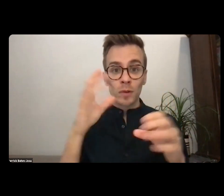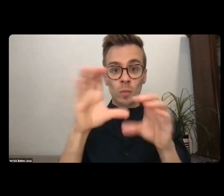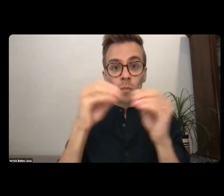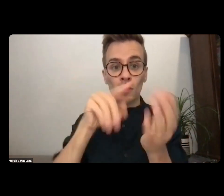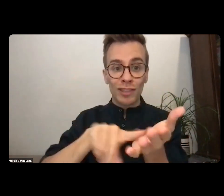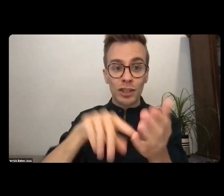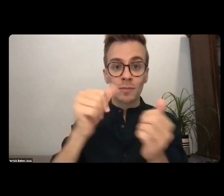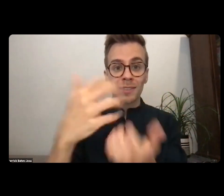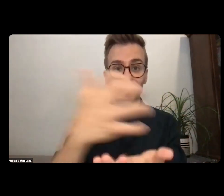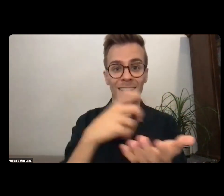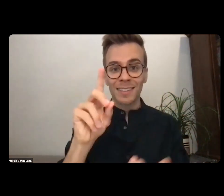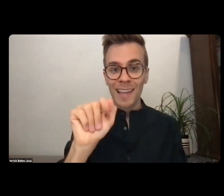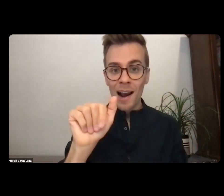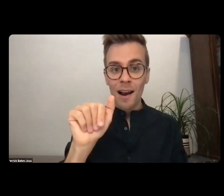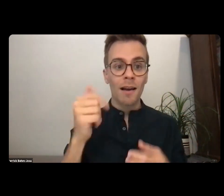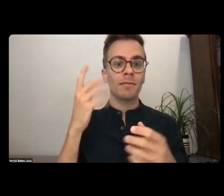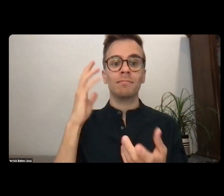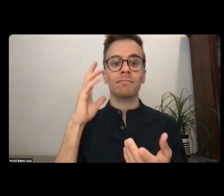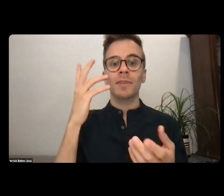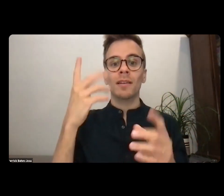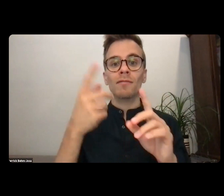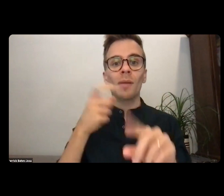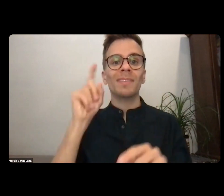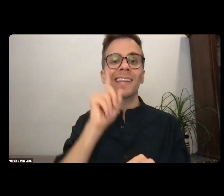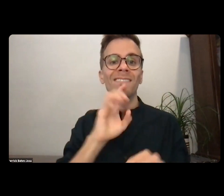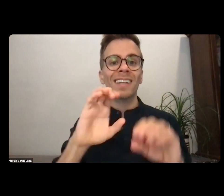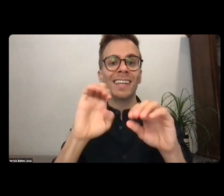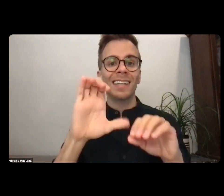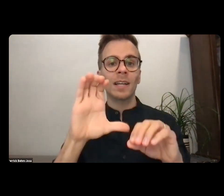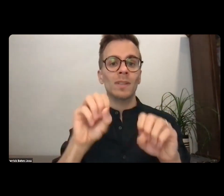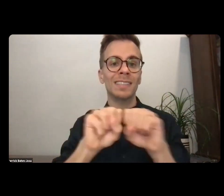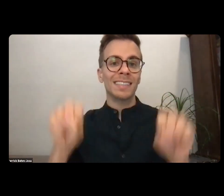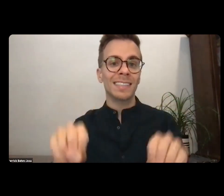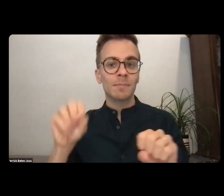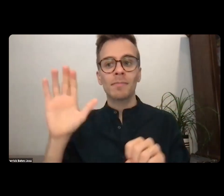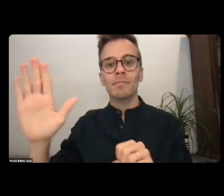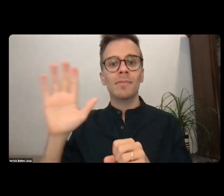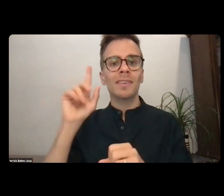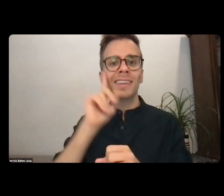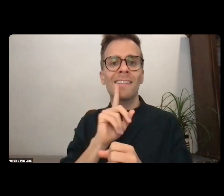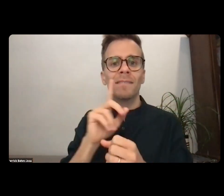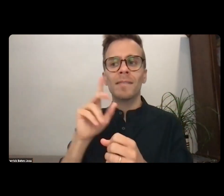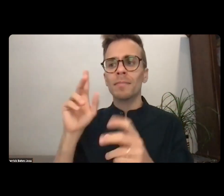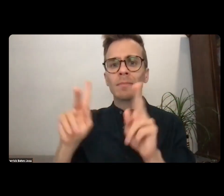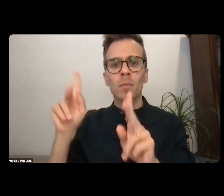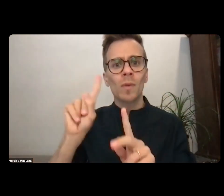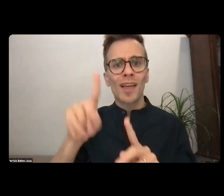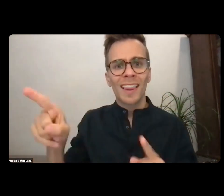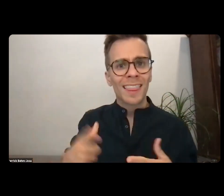Secondly, we can do more research, in terms of collecting data from the deaf ecosystem,